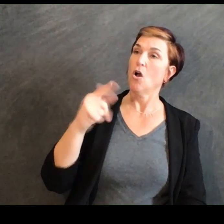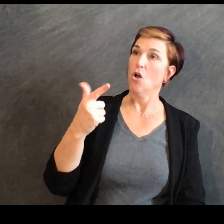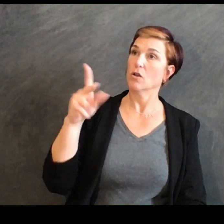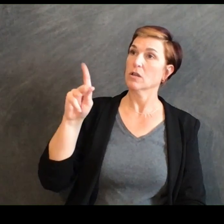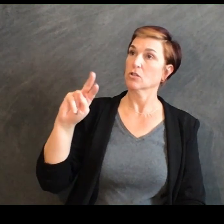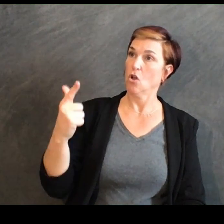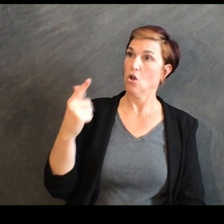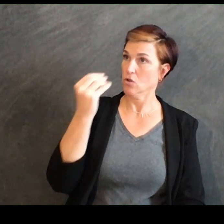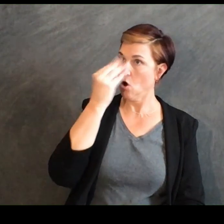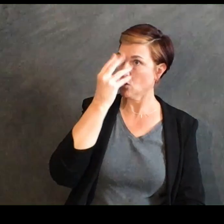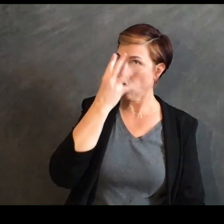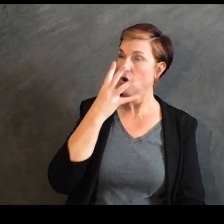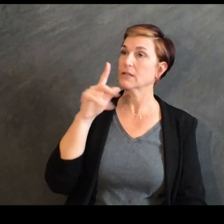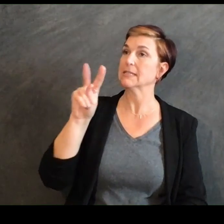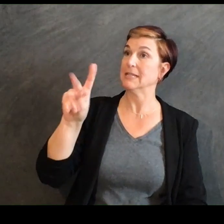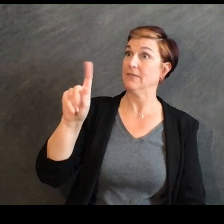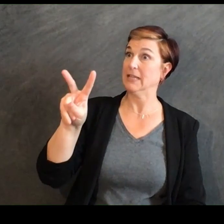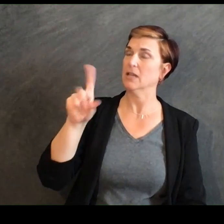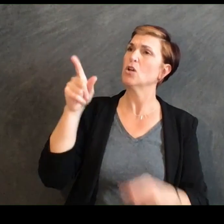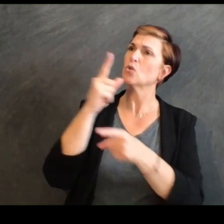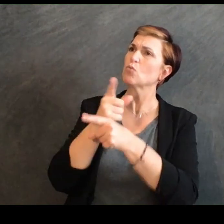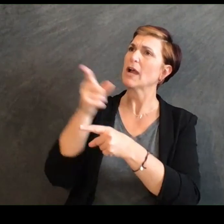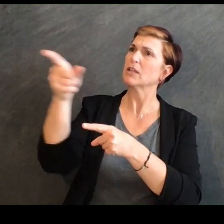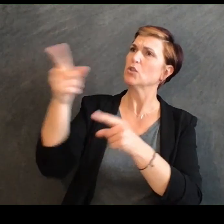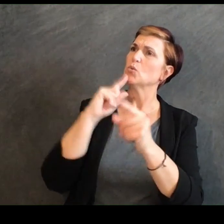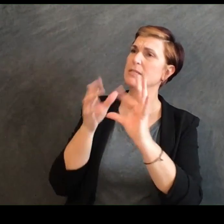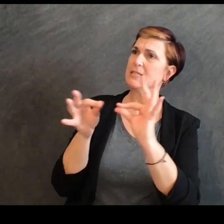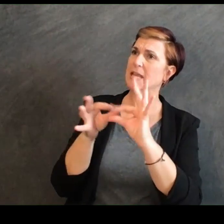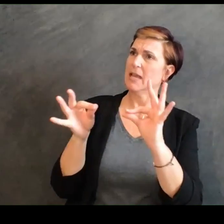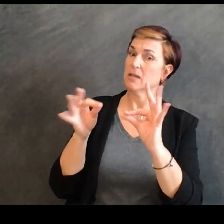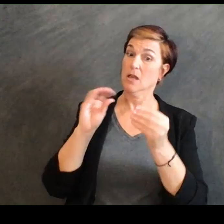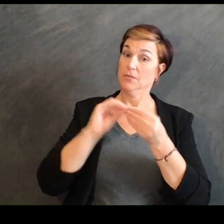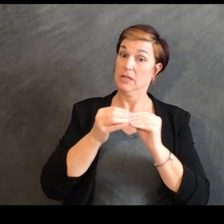mentioned you have mentioned that number in china has been decreasing in china